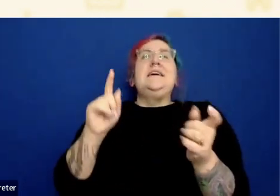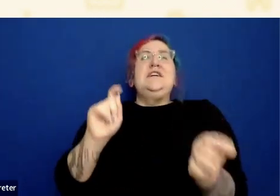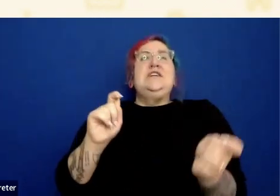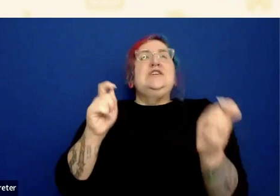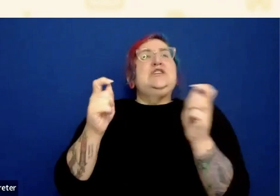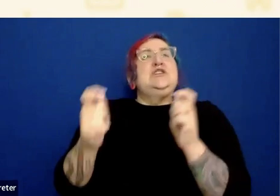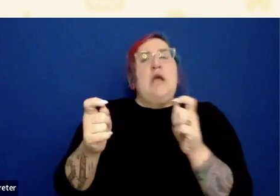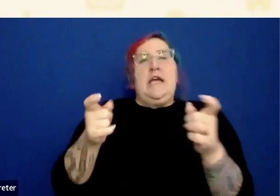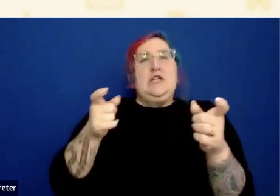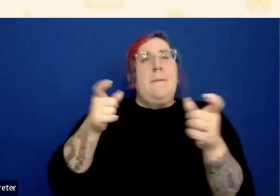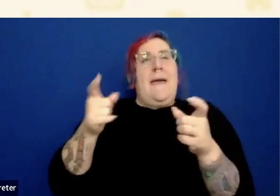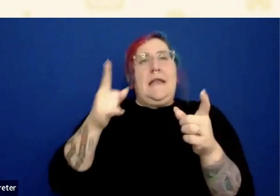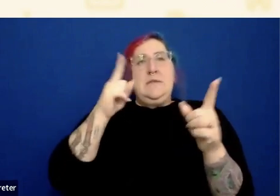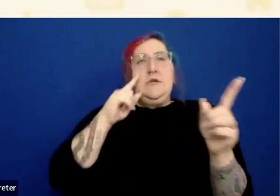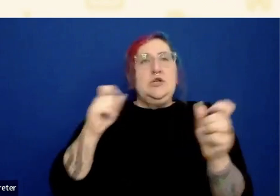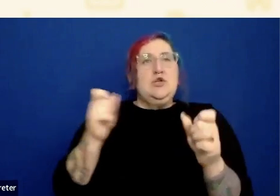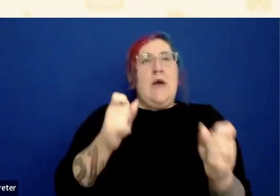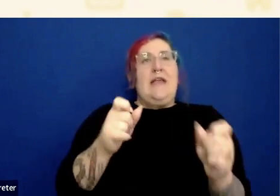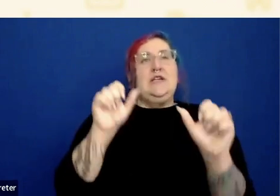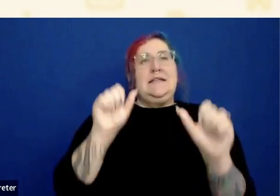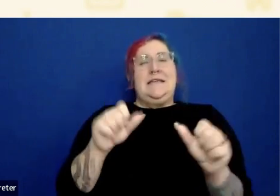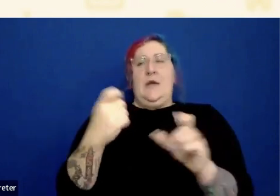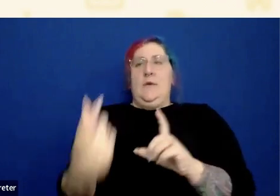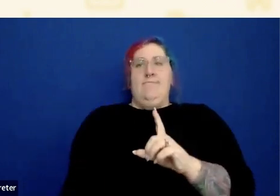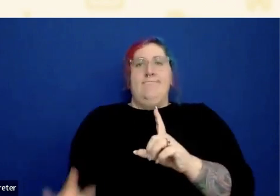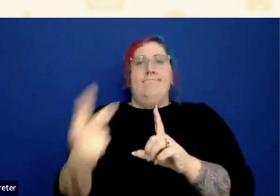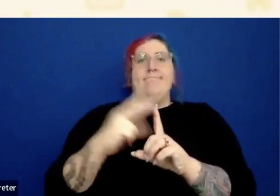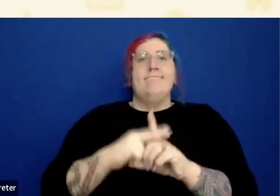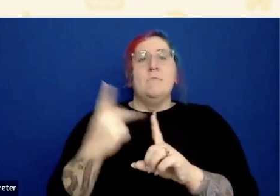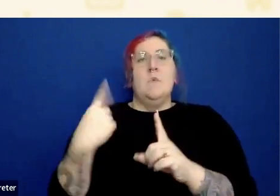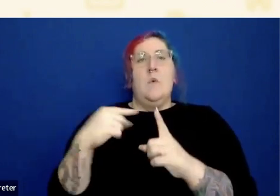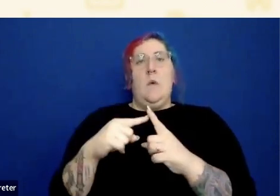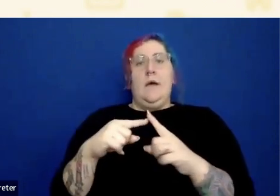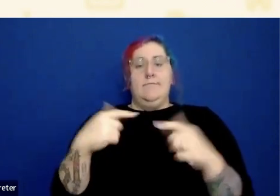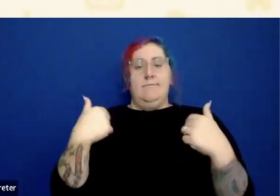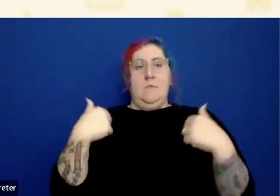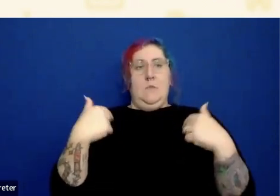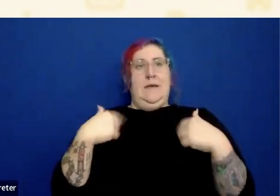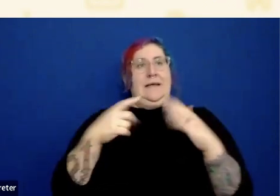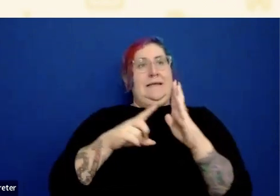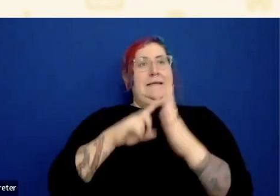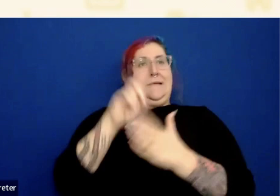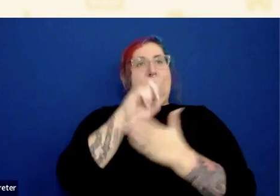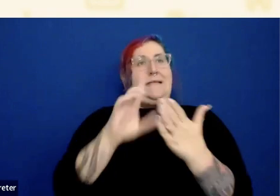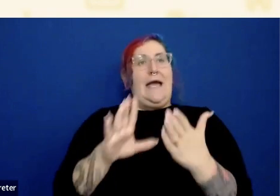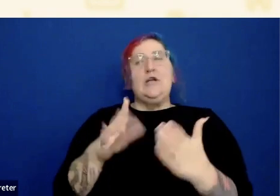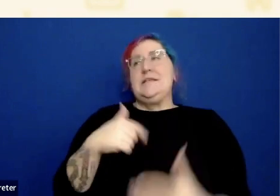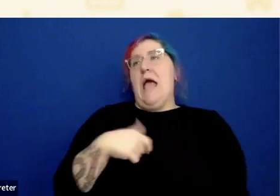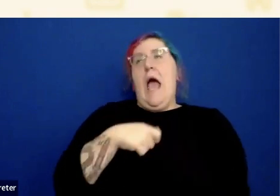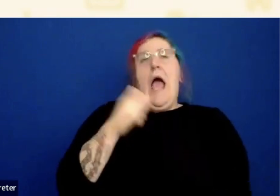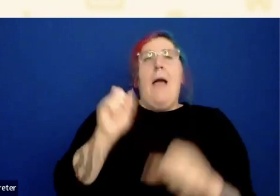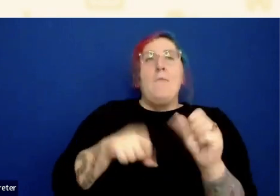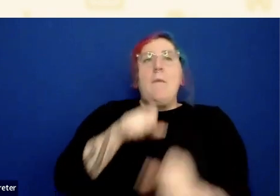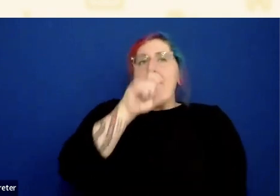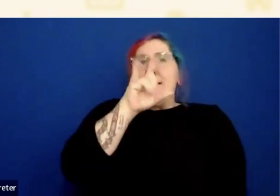This person, Michael Nyogu [phonetic]